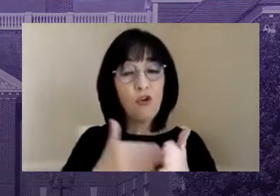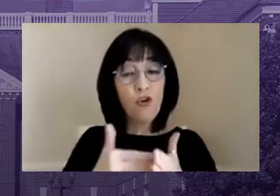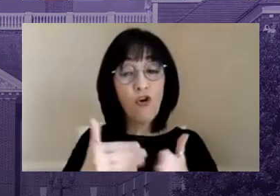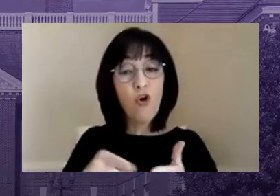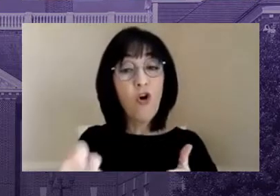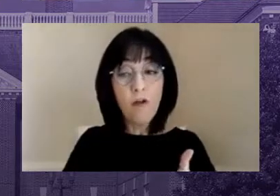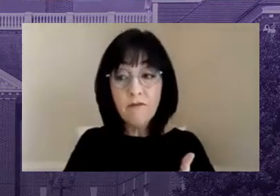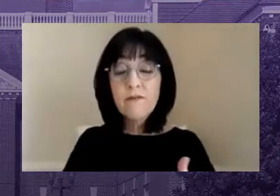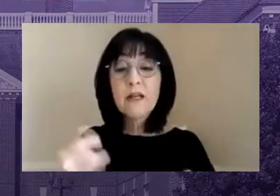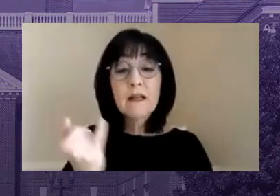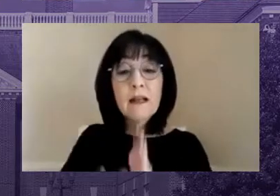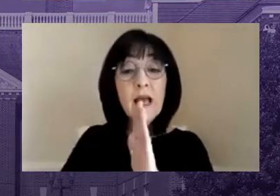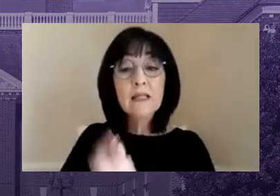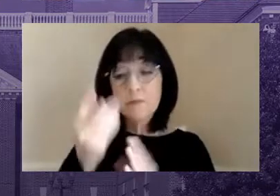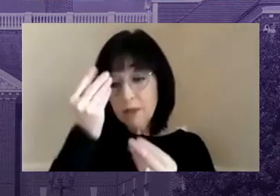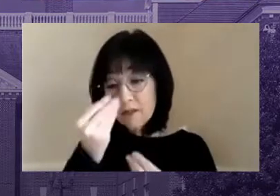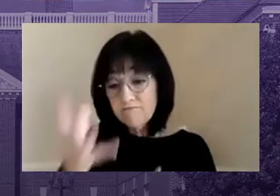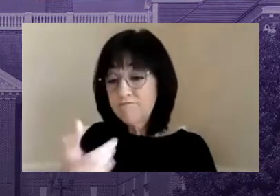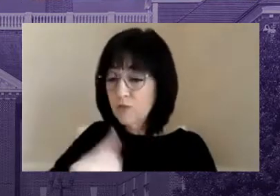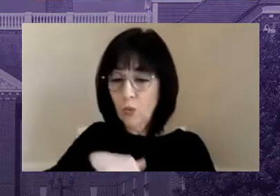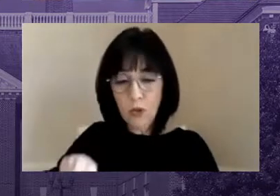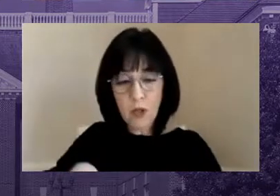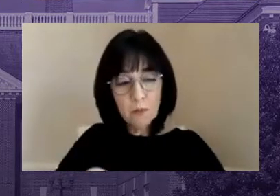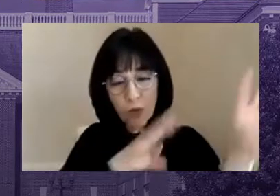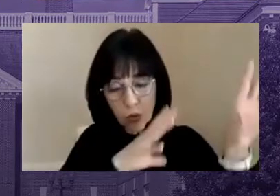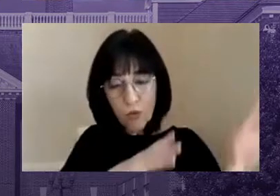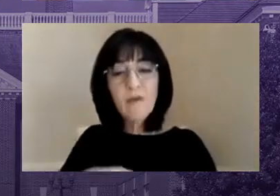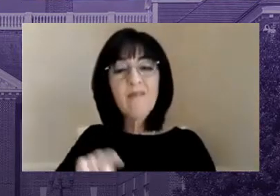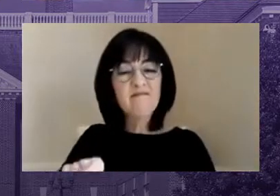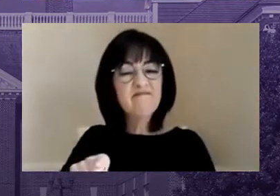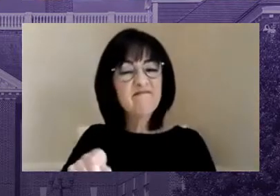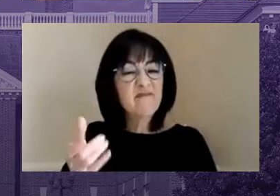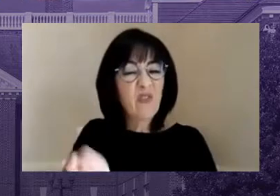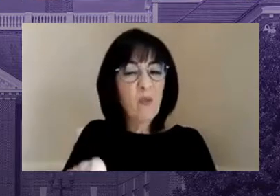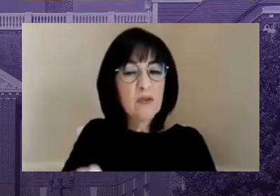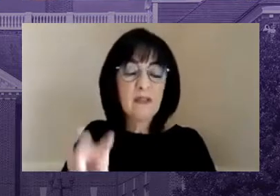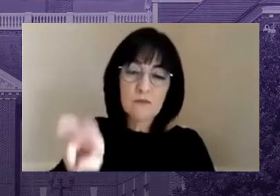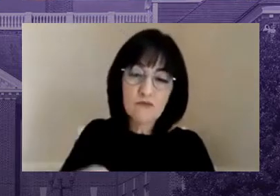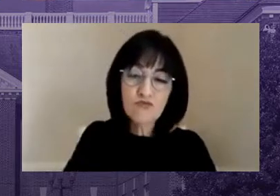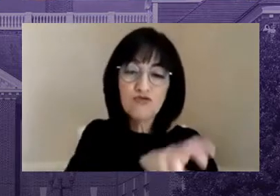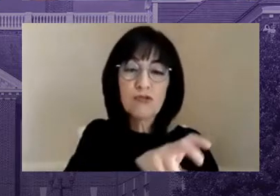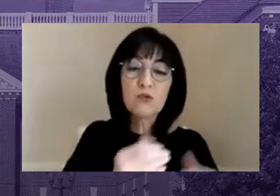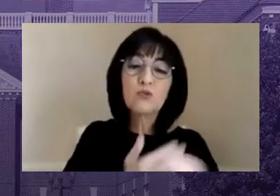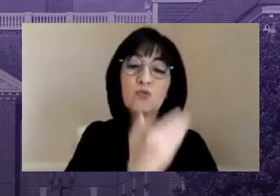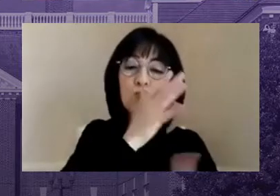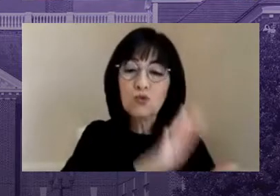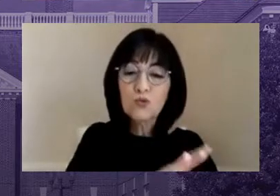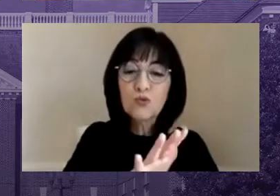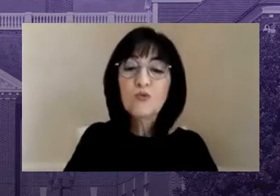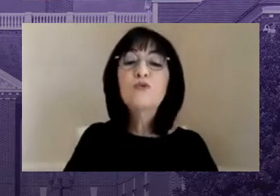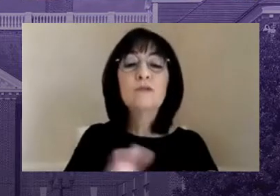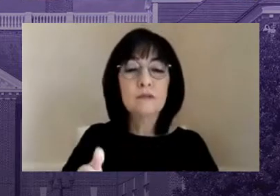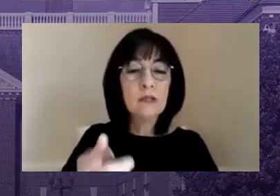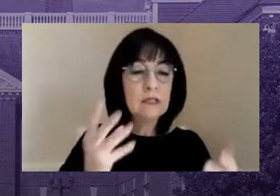forces them to transition to new schools, and to make new friends. I encourage everyone to join us